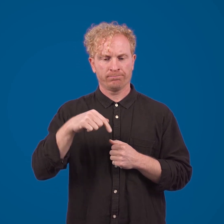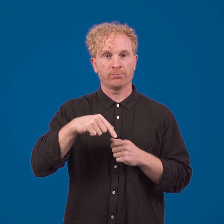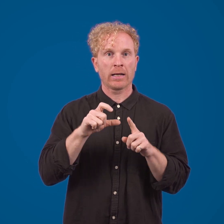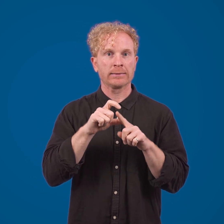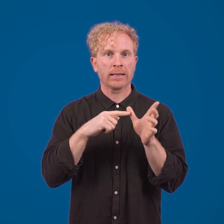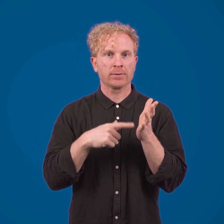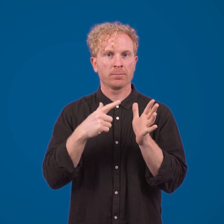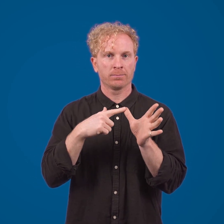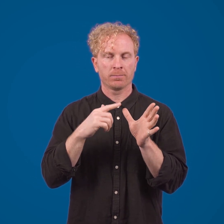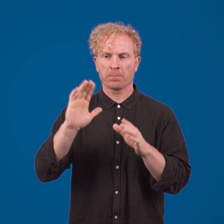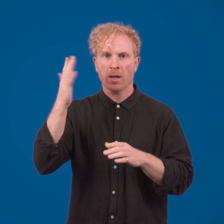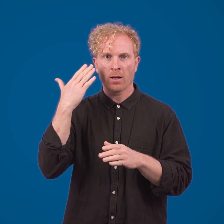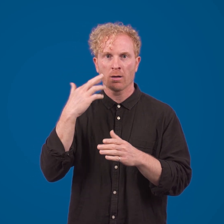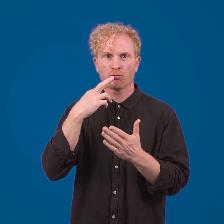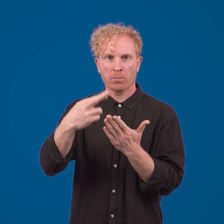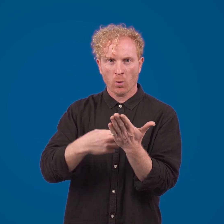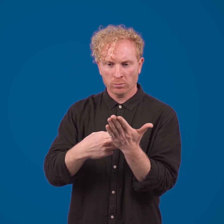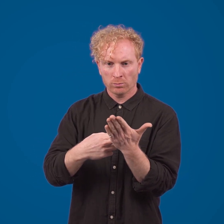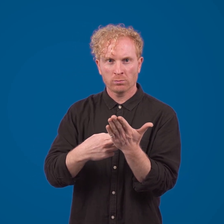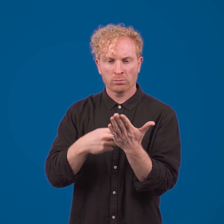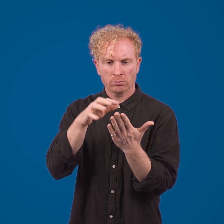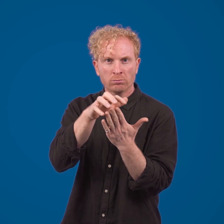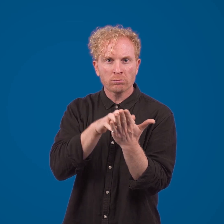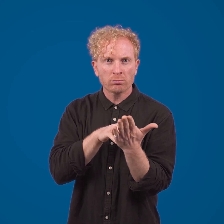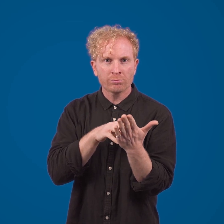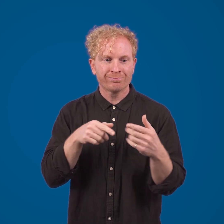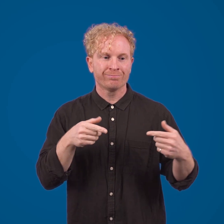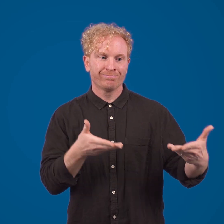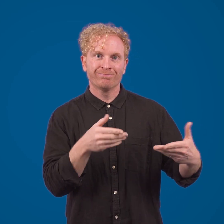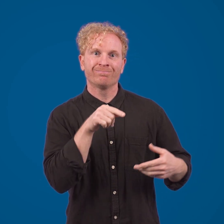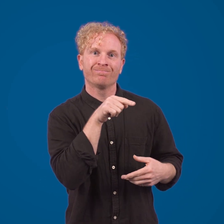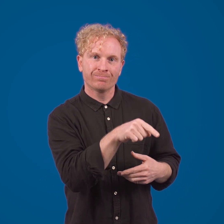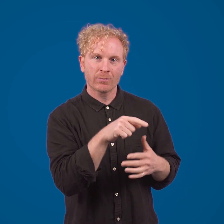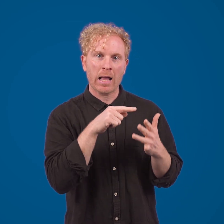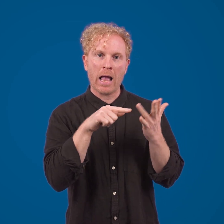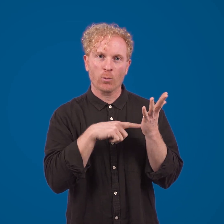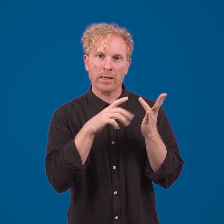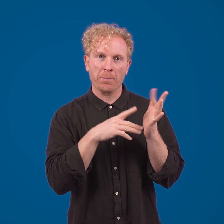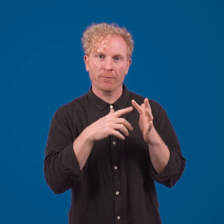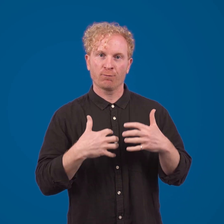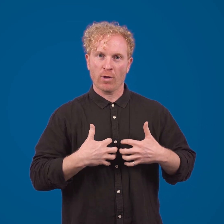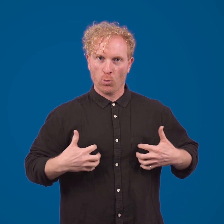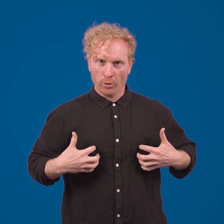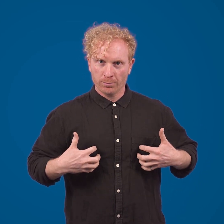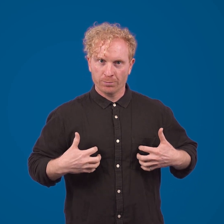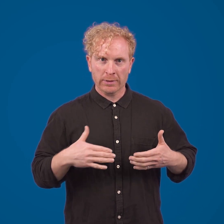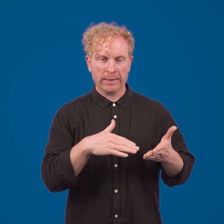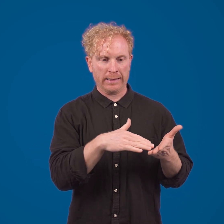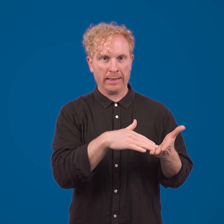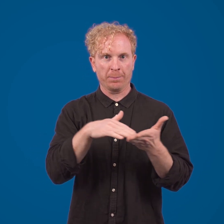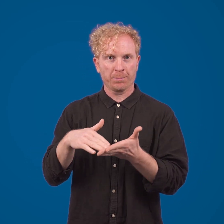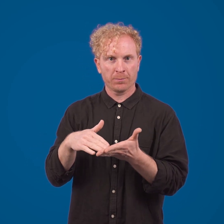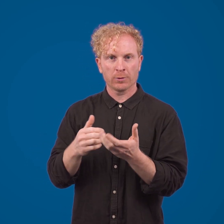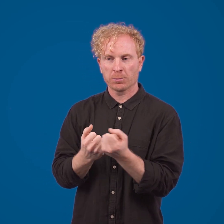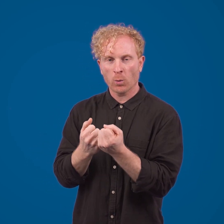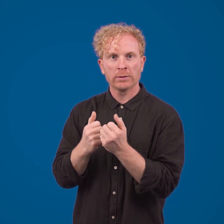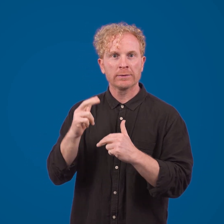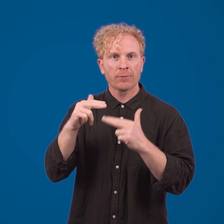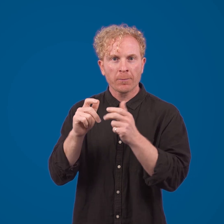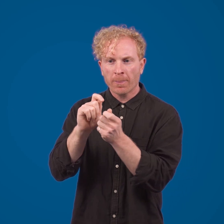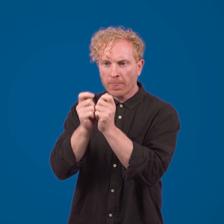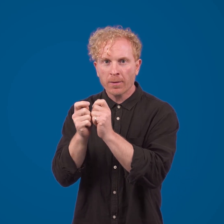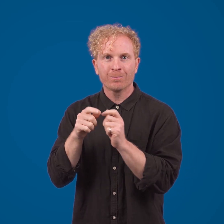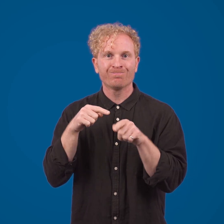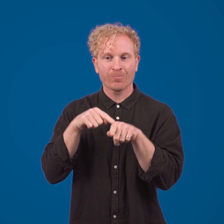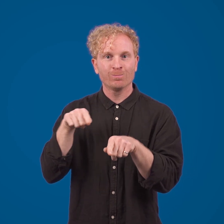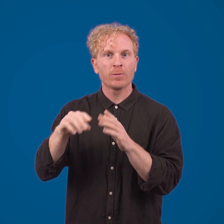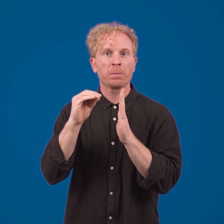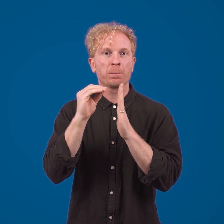The data used to report against the Outcomes Framework helps to support the development and implementation